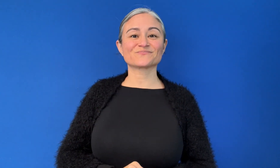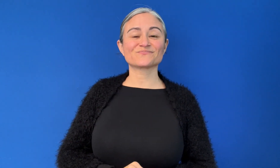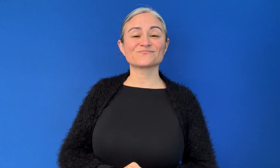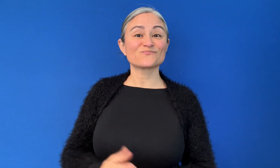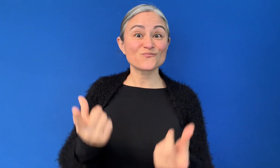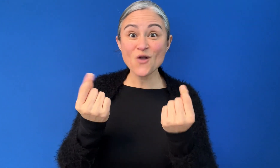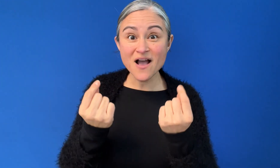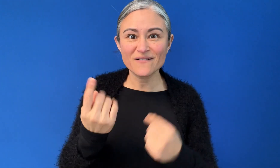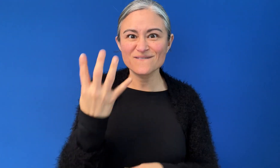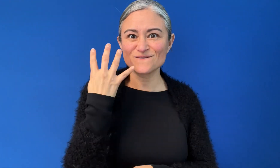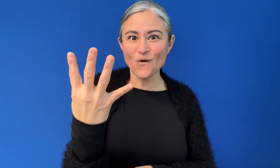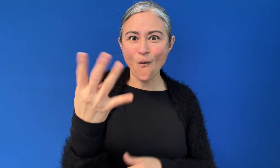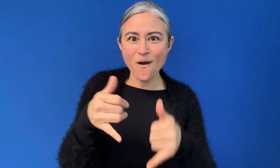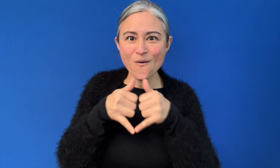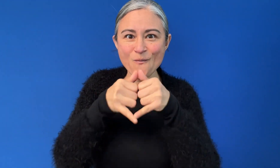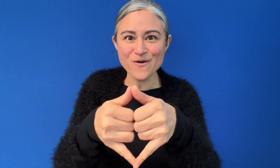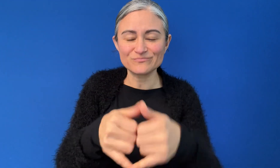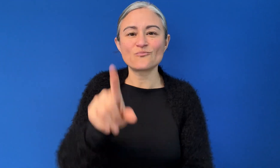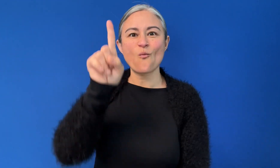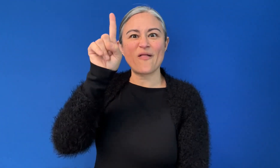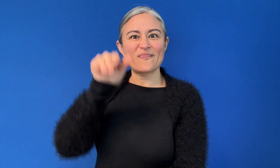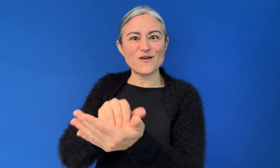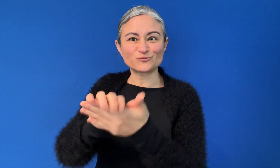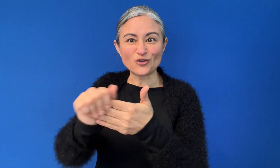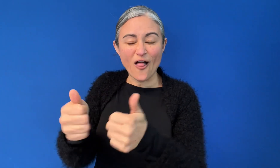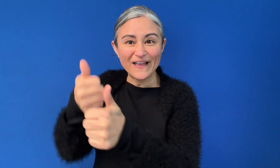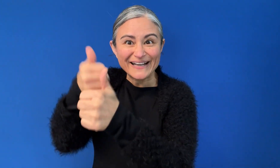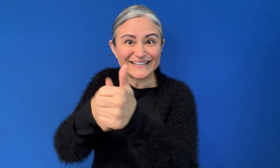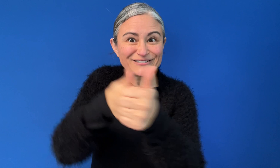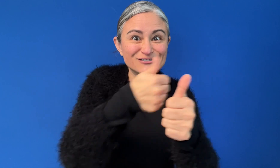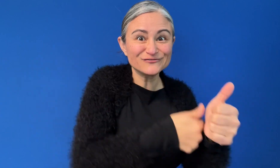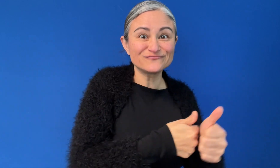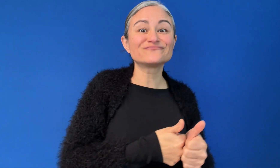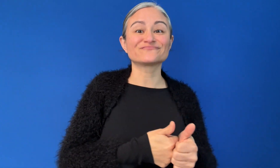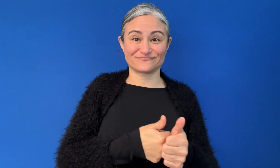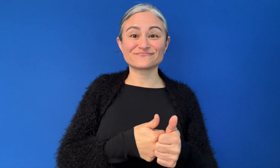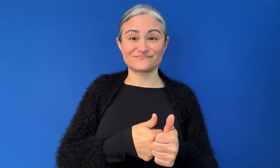There are four awards! Each award is for $1,000 each.